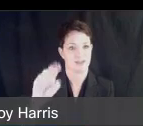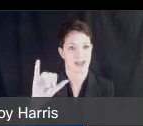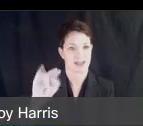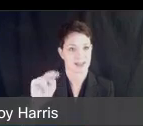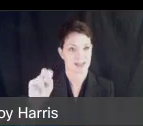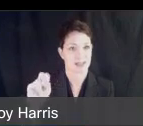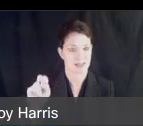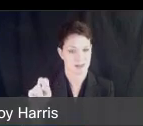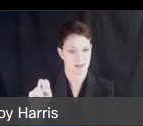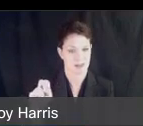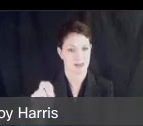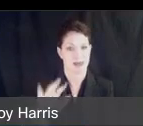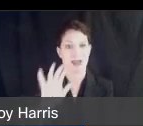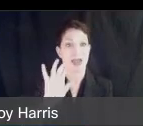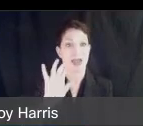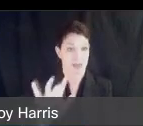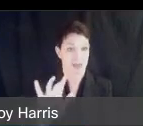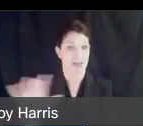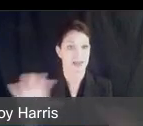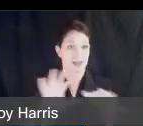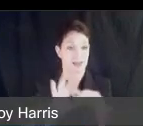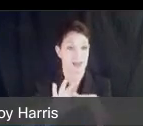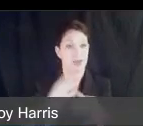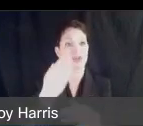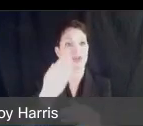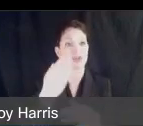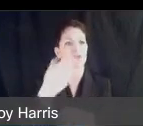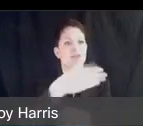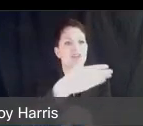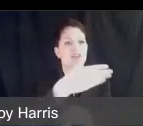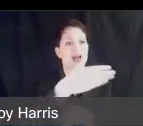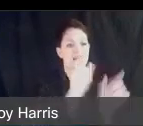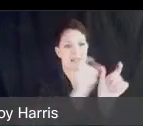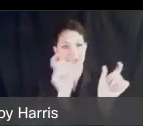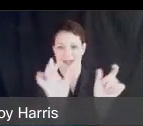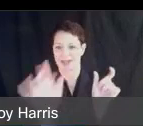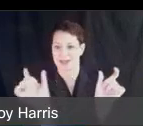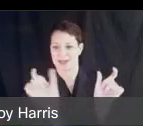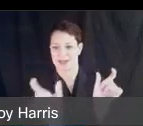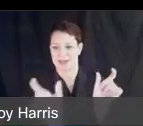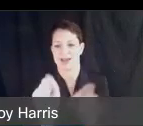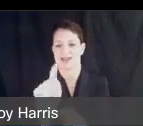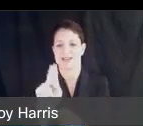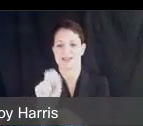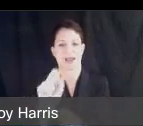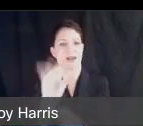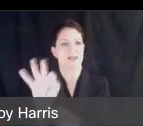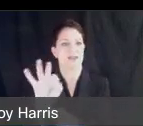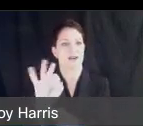and click the link next to a blue flag that says "Status of Vaccine Registrants." This link will take